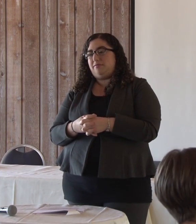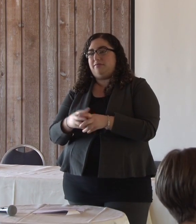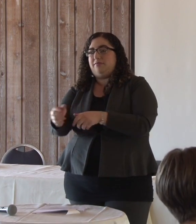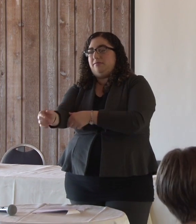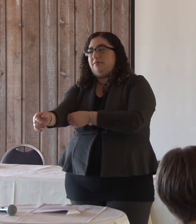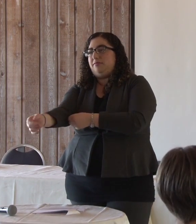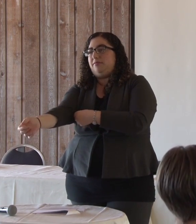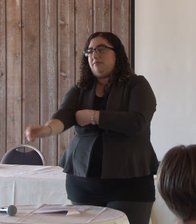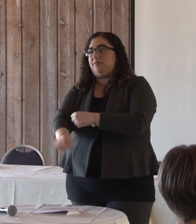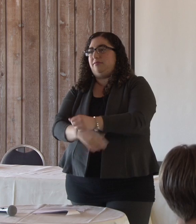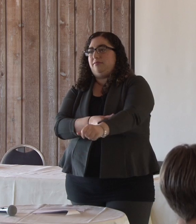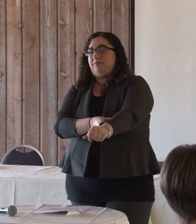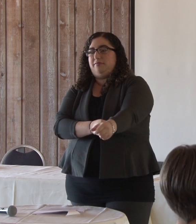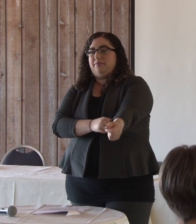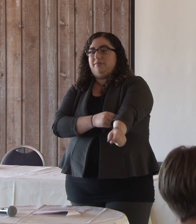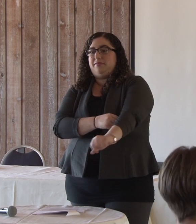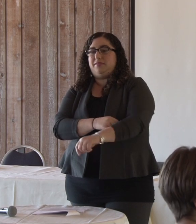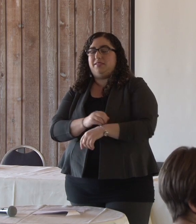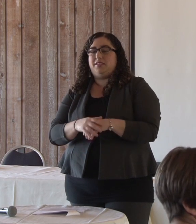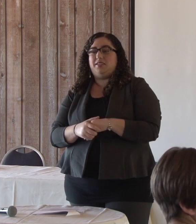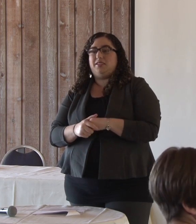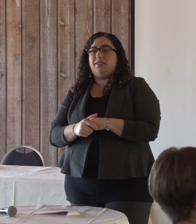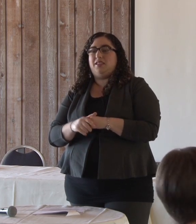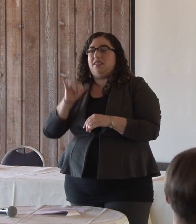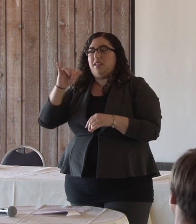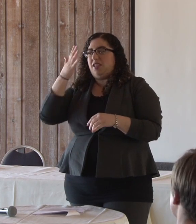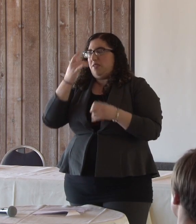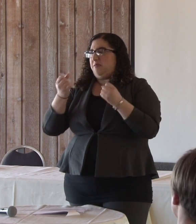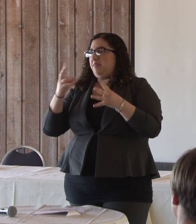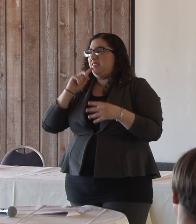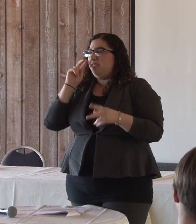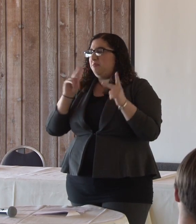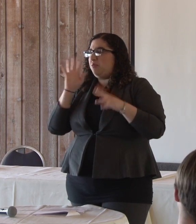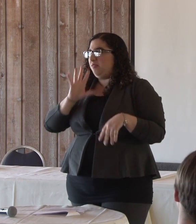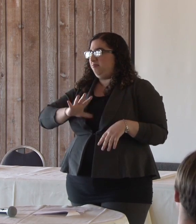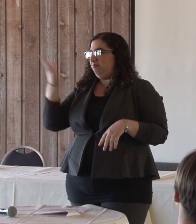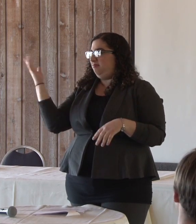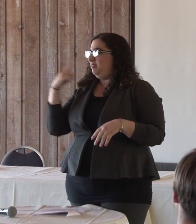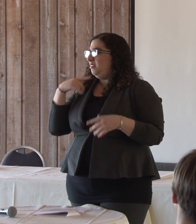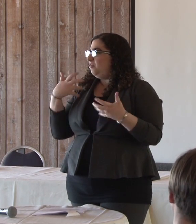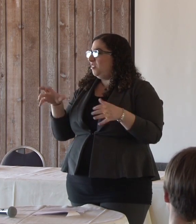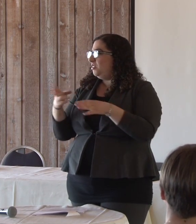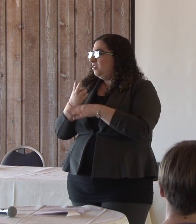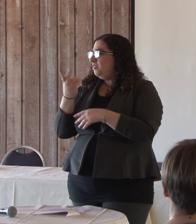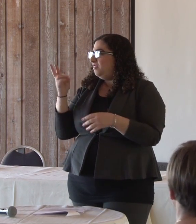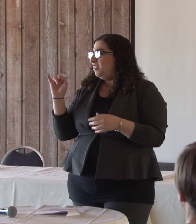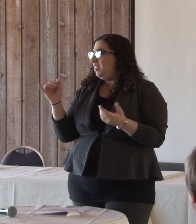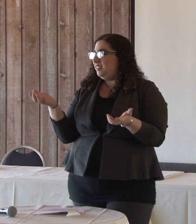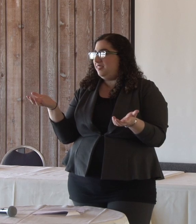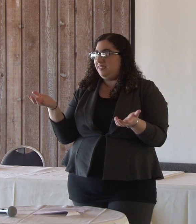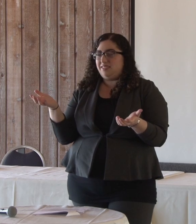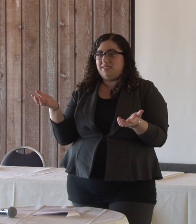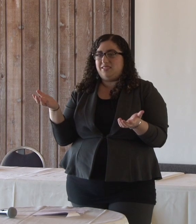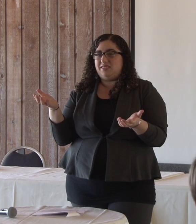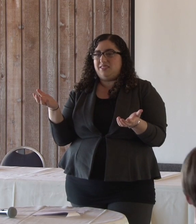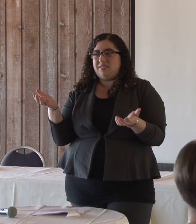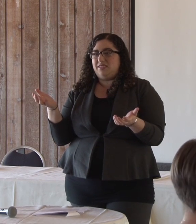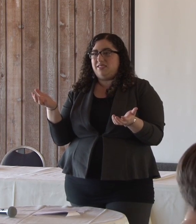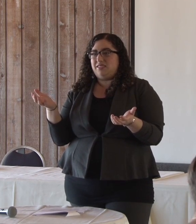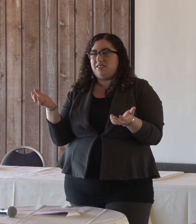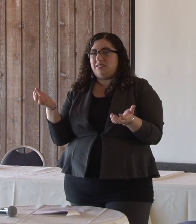Any reasonable accommodations should be satisfactory. Can you imagine